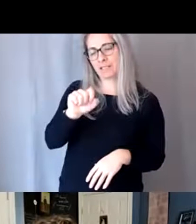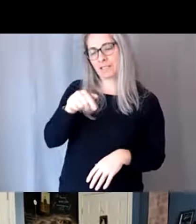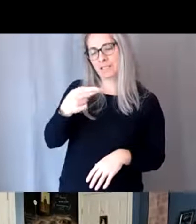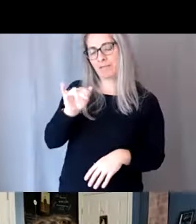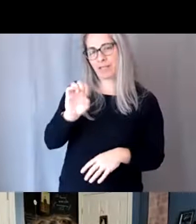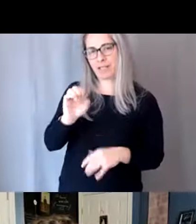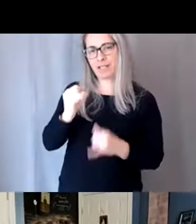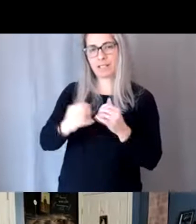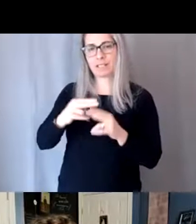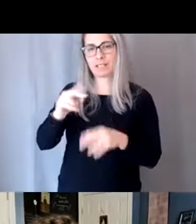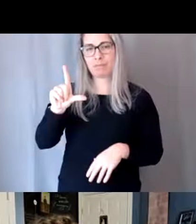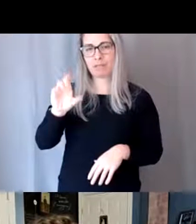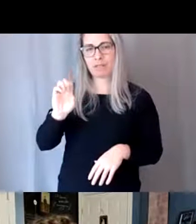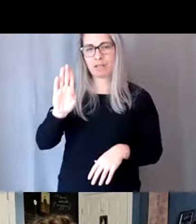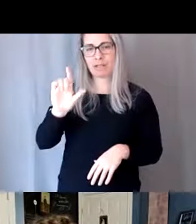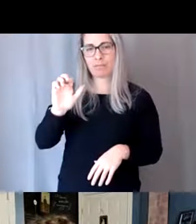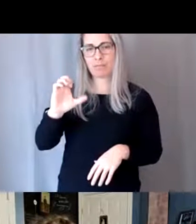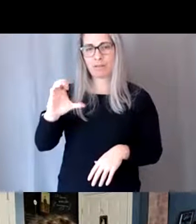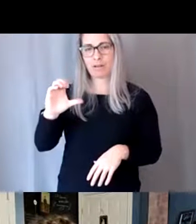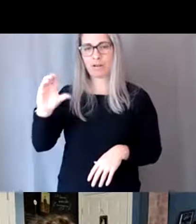epistemic justice and so has some really neat things to